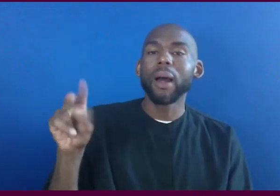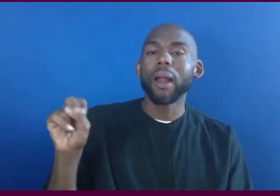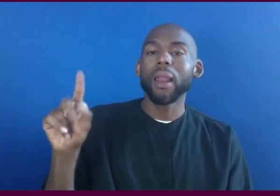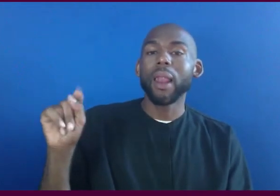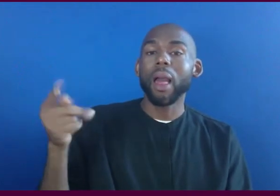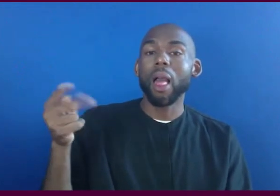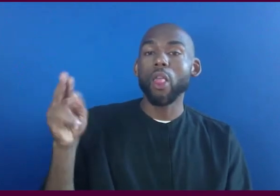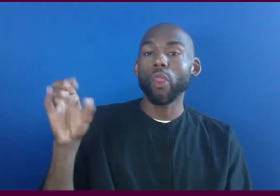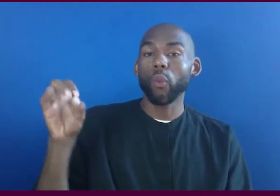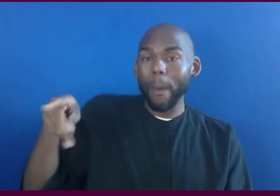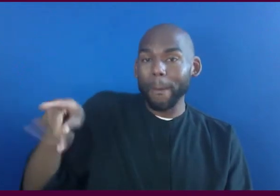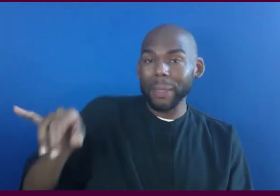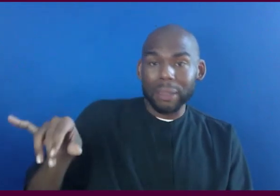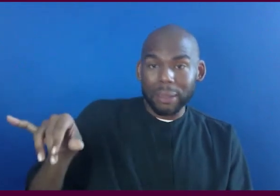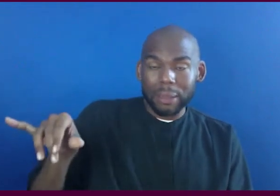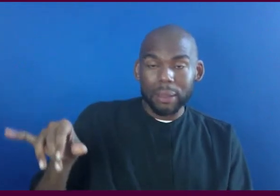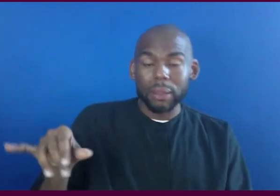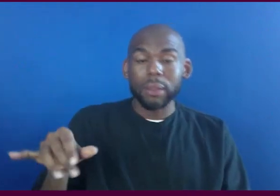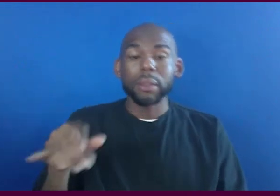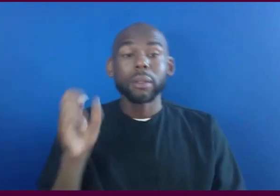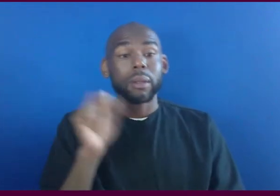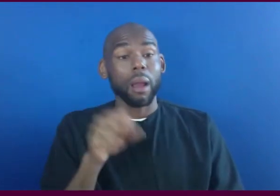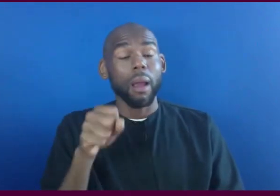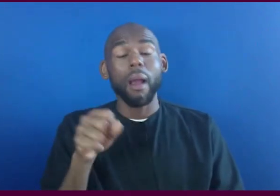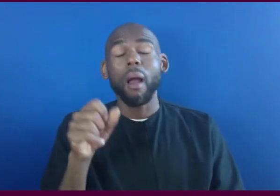Nikki Brown-Booker: Sure.